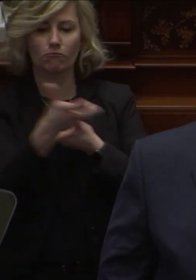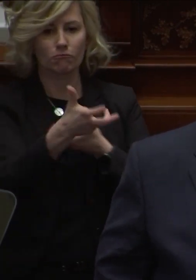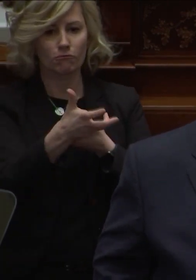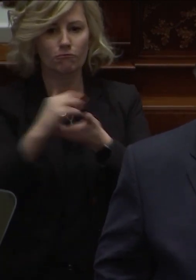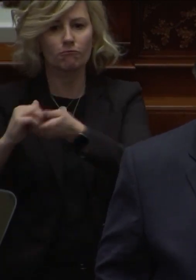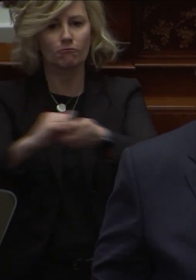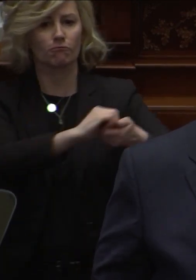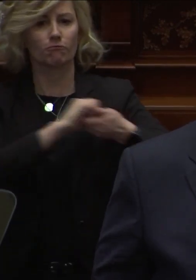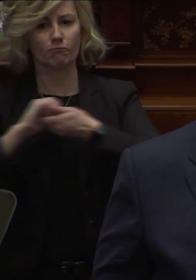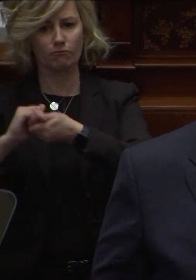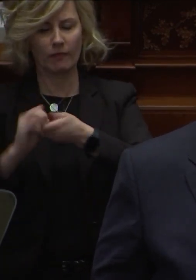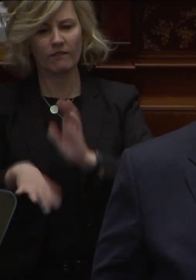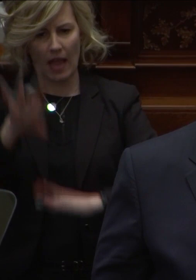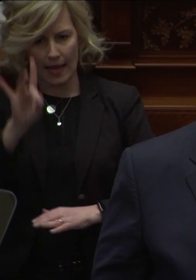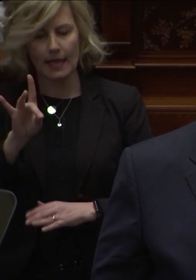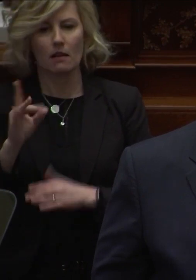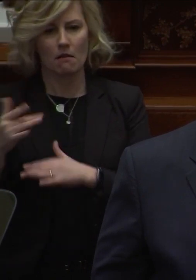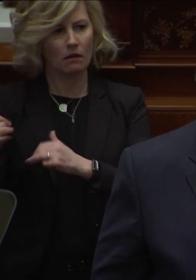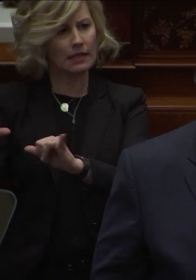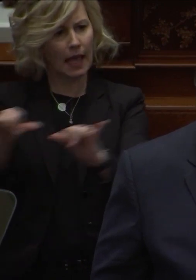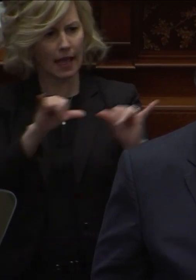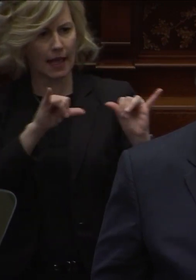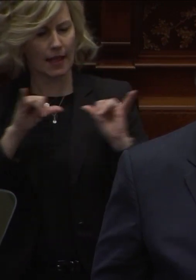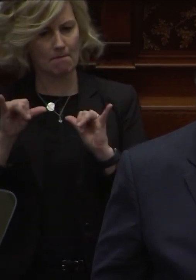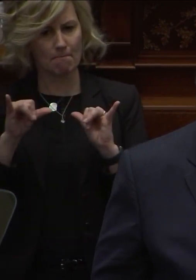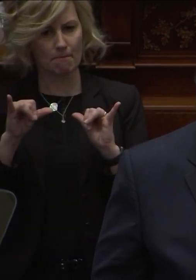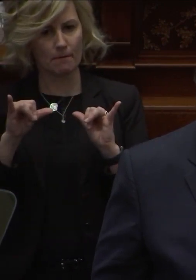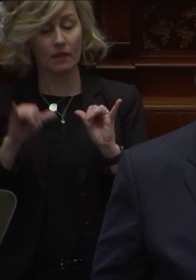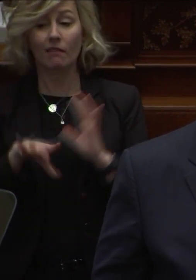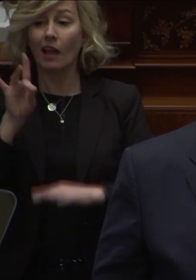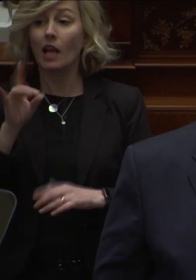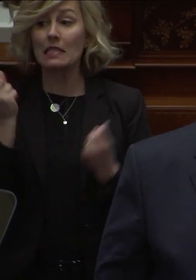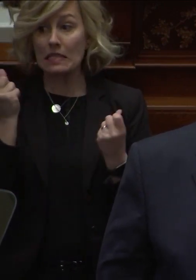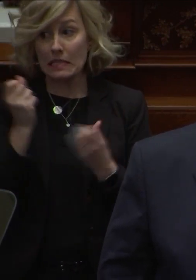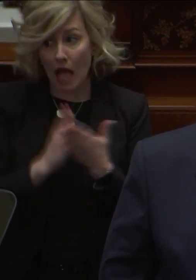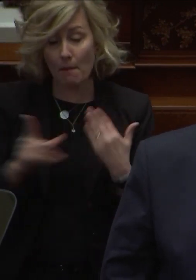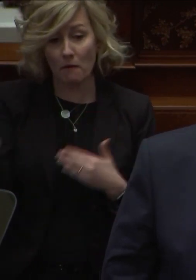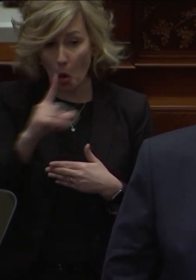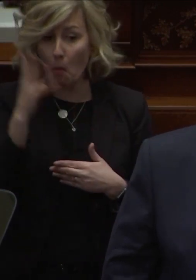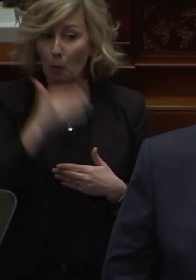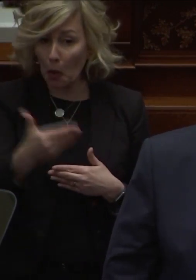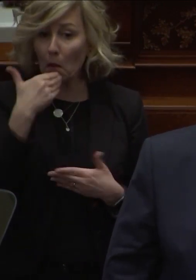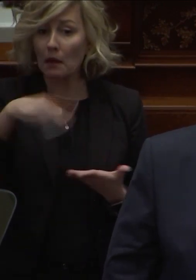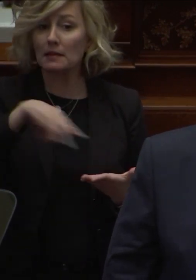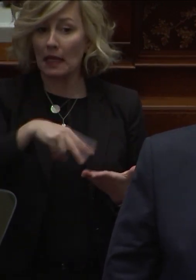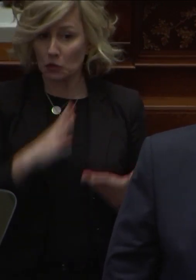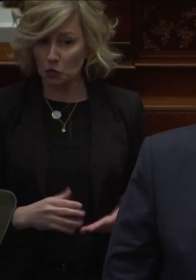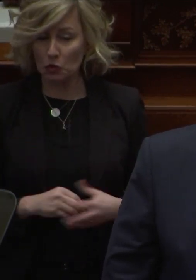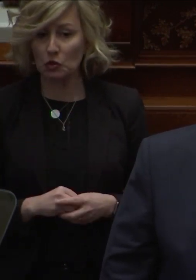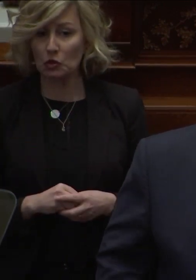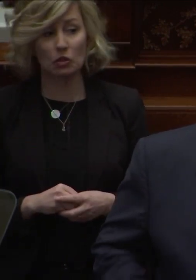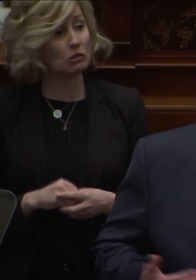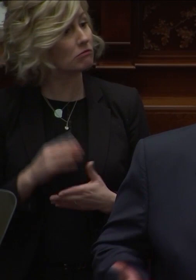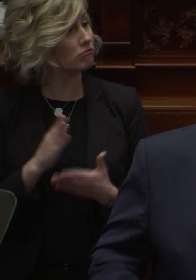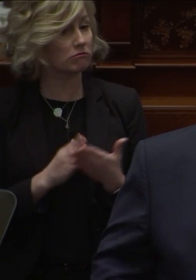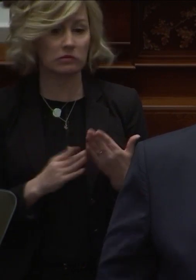MAROON 5 SONGS AND TO HAVE AN OPEN DOOR TO CONVERSATION AND COLLEGE ALTY AND FINDING COMMON GROUND. AS IT TURNS OUT, SOME OF YOU ARE